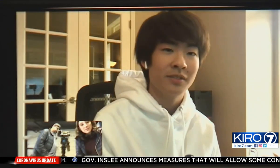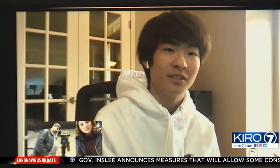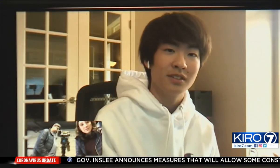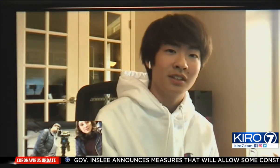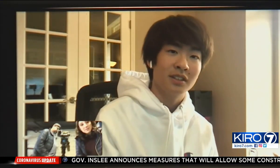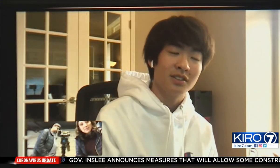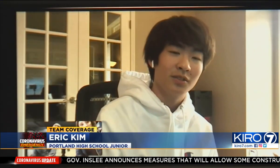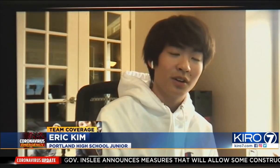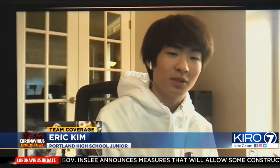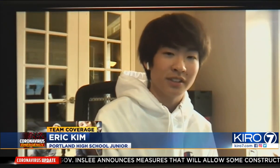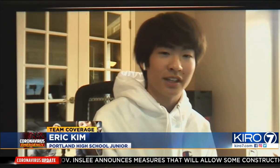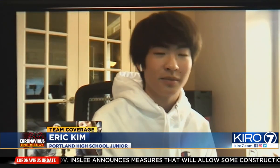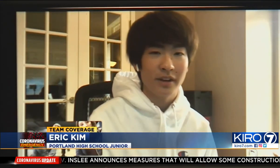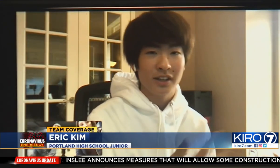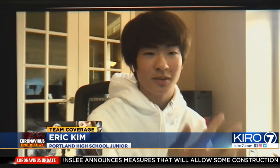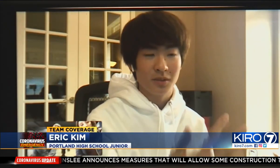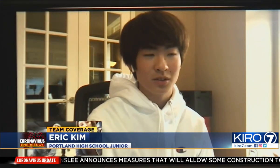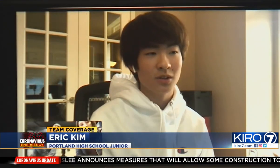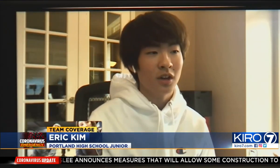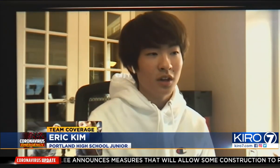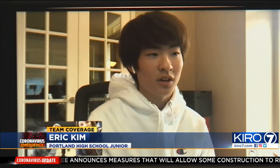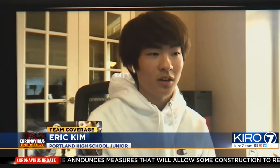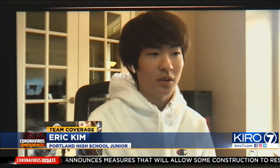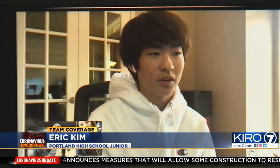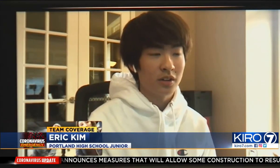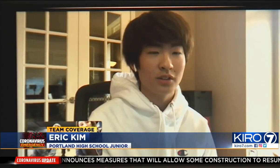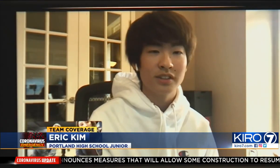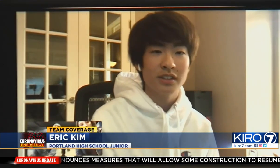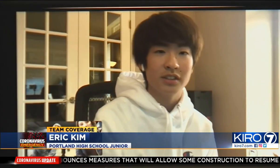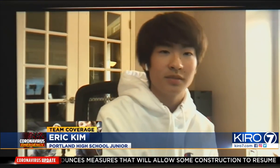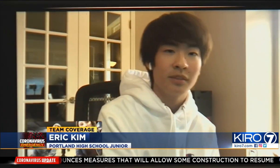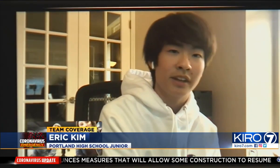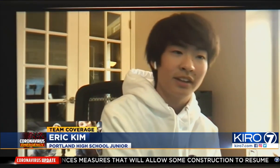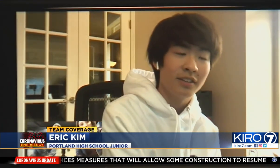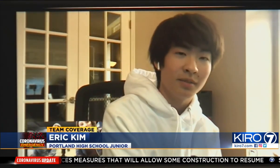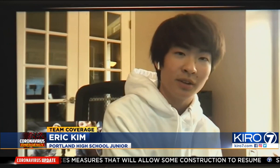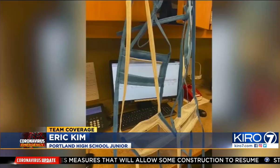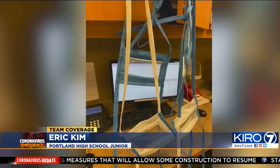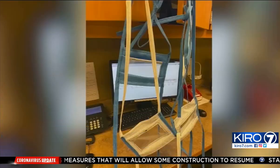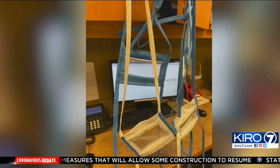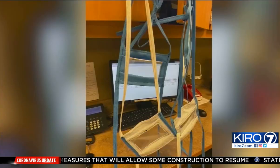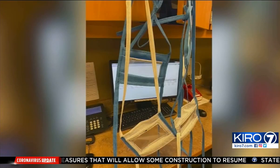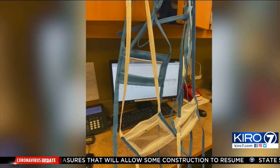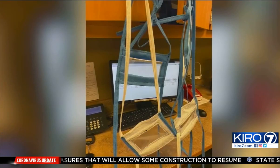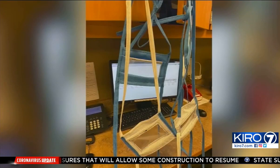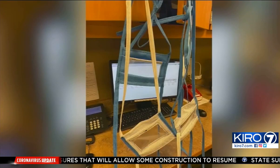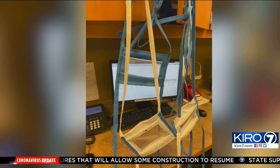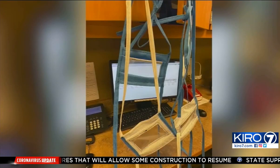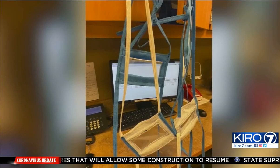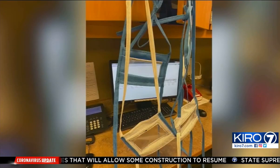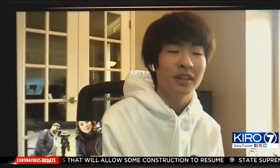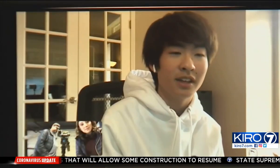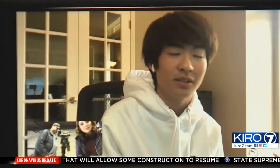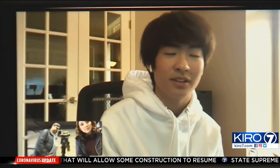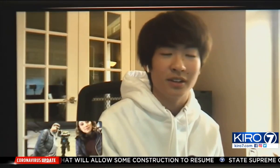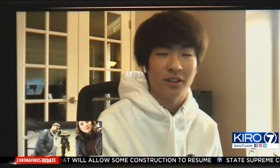THOSE IN THE HEALTHCARE INDUSTRY, WHICH IS EXACTLY WHAT ONE PACIFIC NORTHWEST TEAM IS